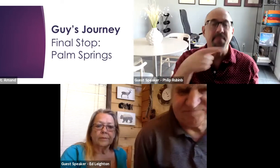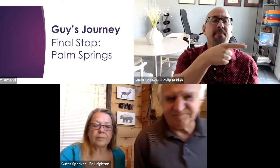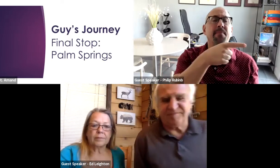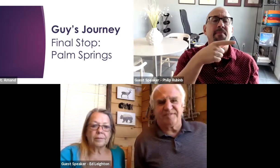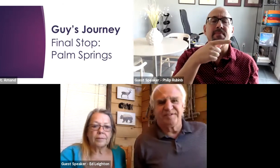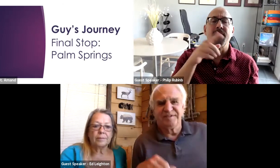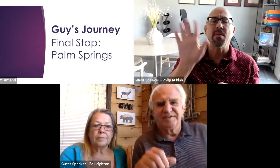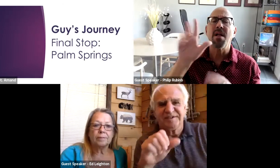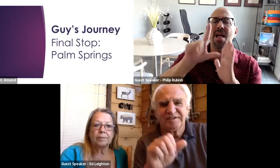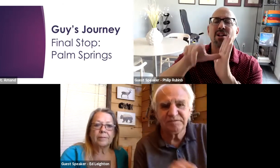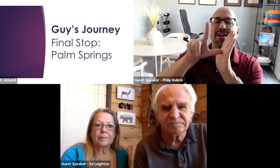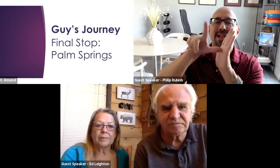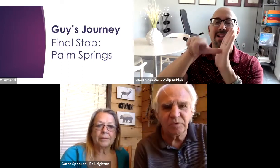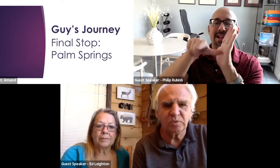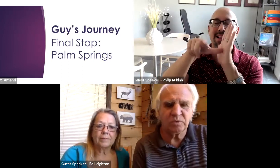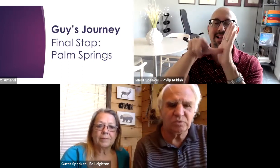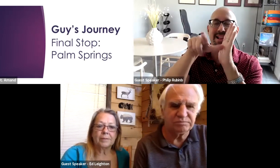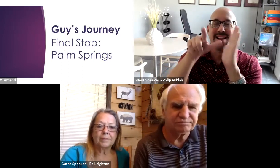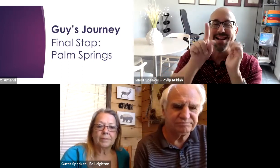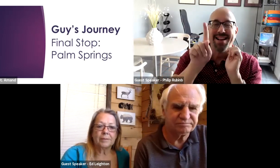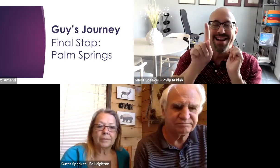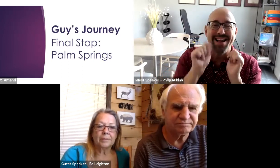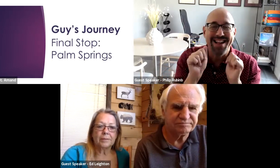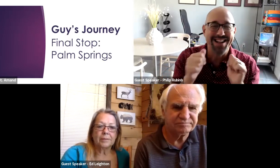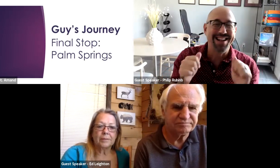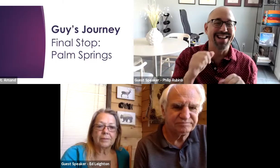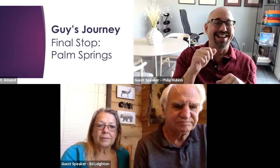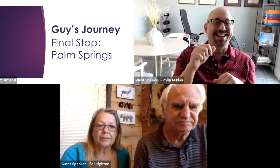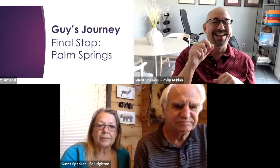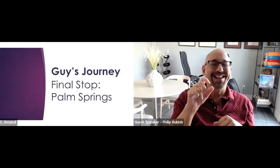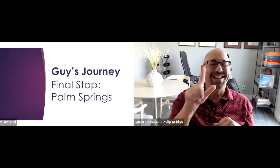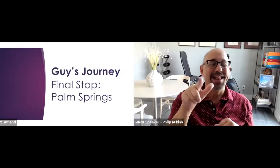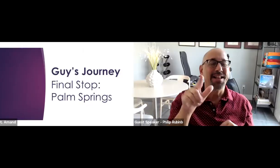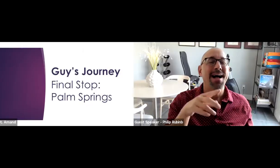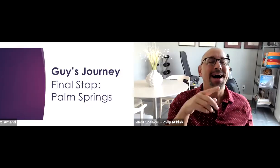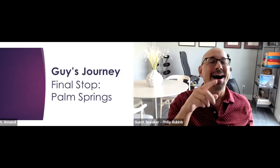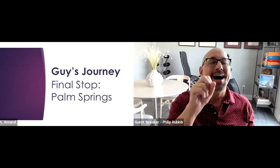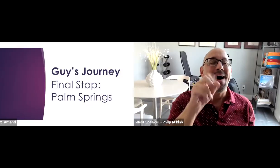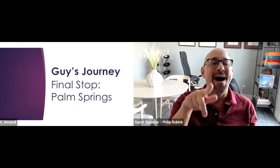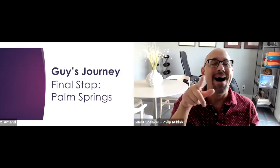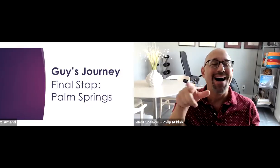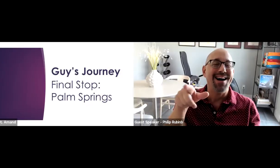about that in a minute, so--wait, wait, wait. Later, later, later. Not yet.